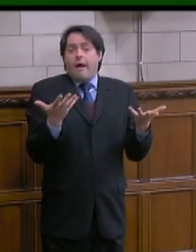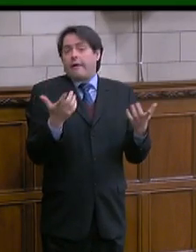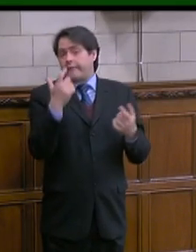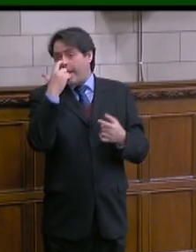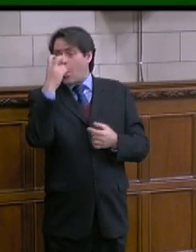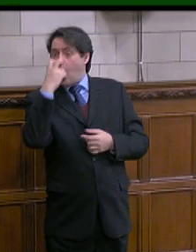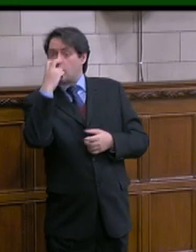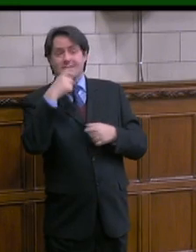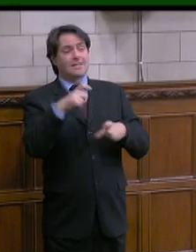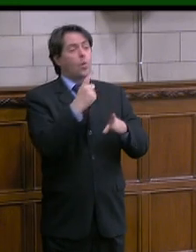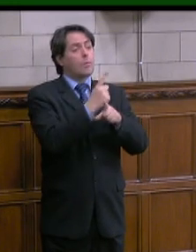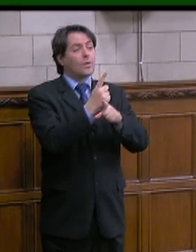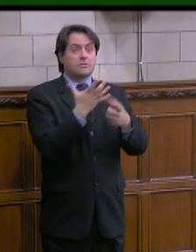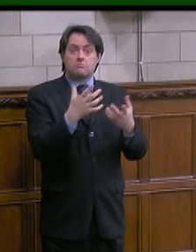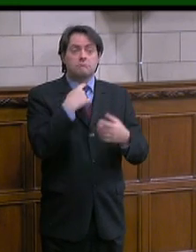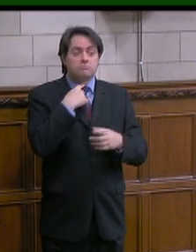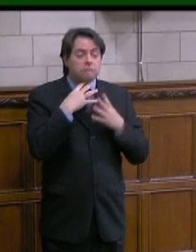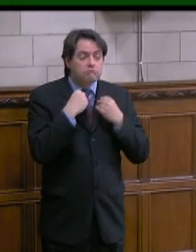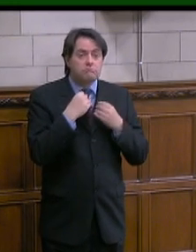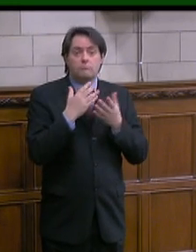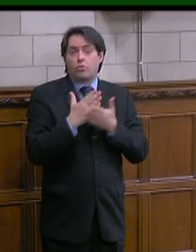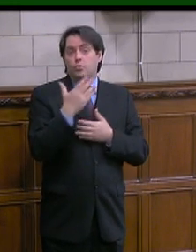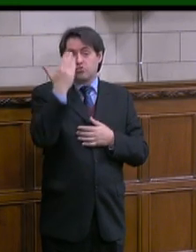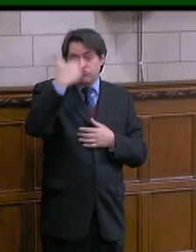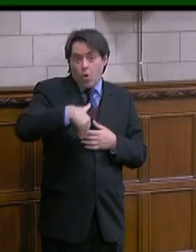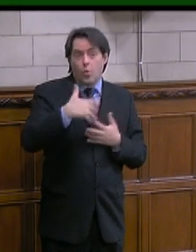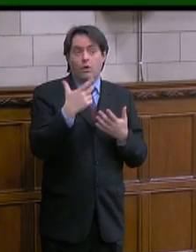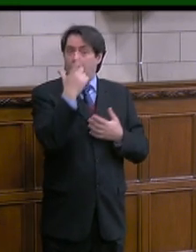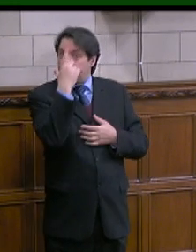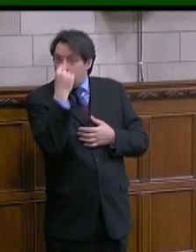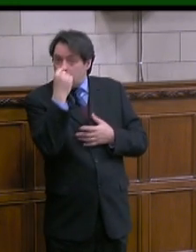people. Perhaps someone who lost their speech because they had had a stroke could sign to continue